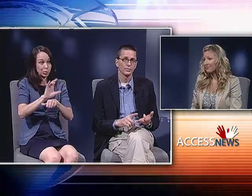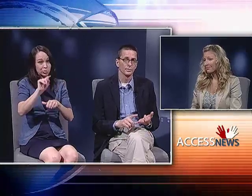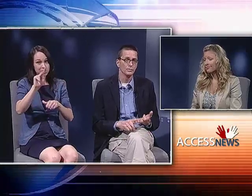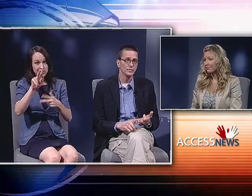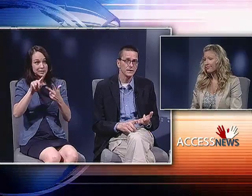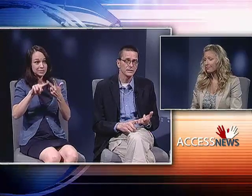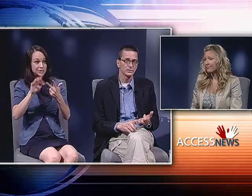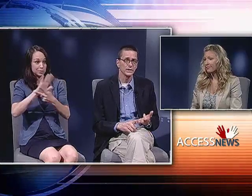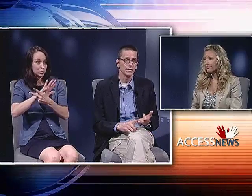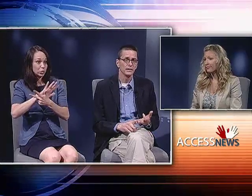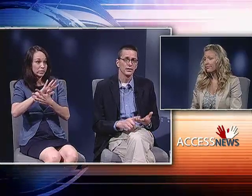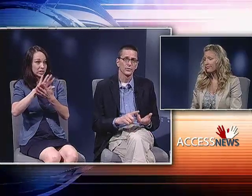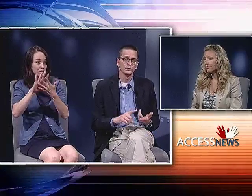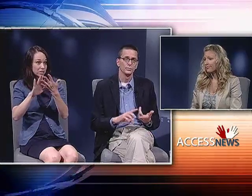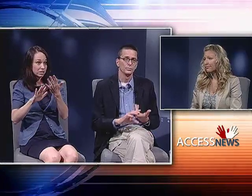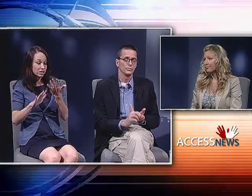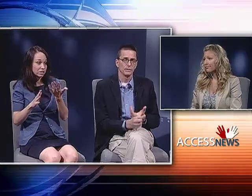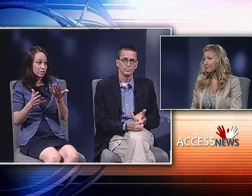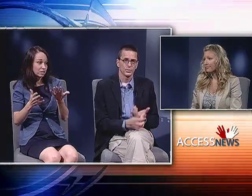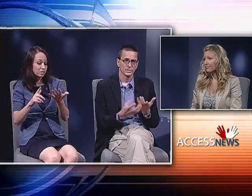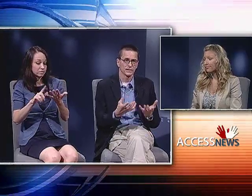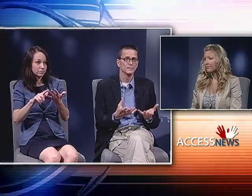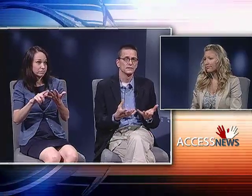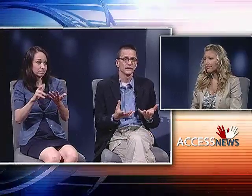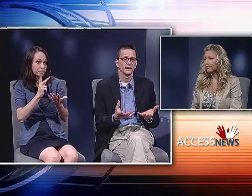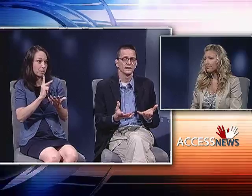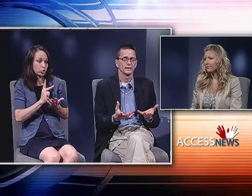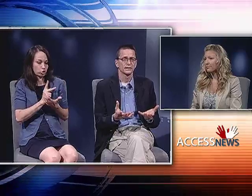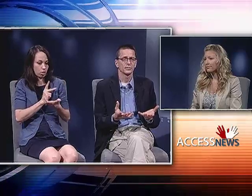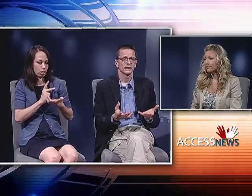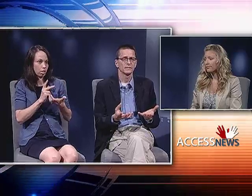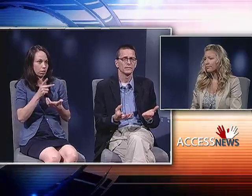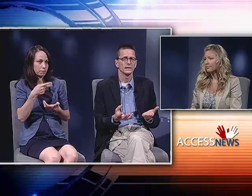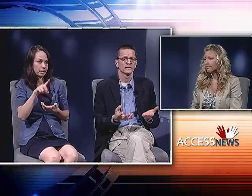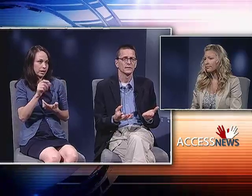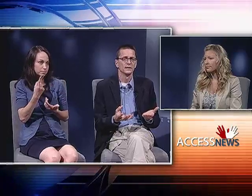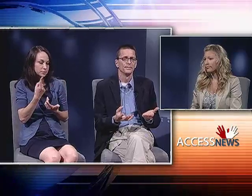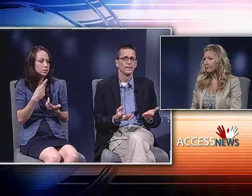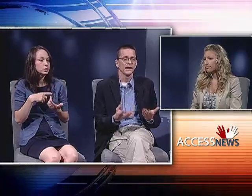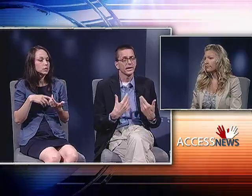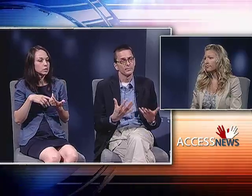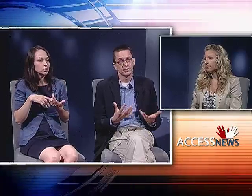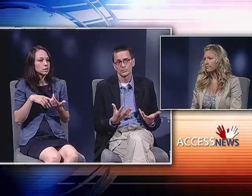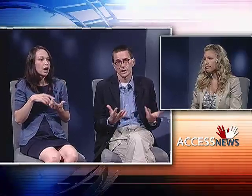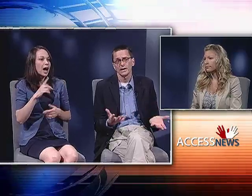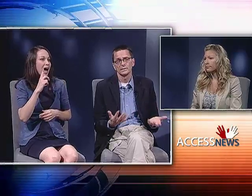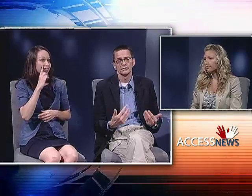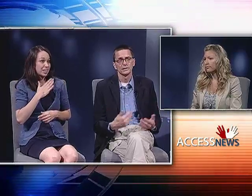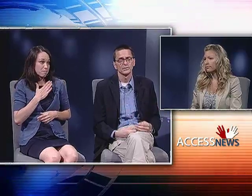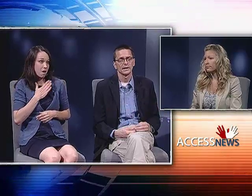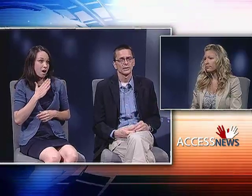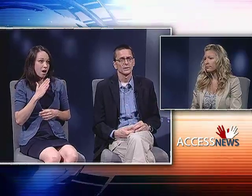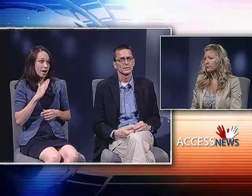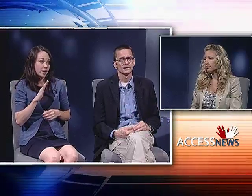through a movie screen, through a personal electronic device? I think of my own child in very concrete terms